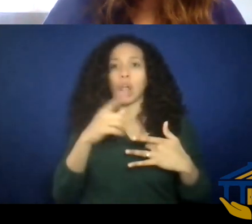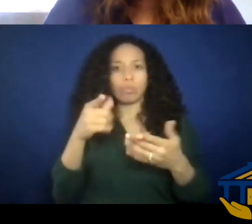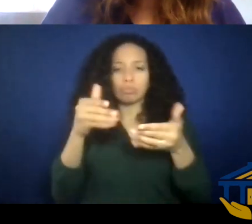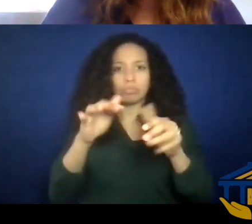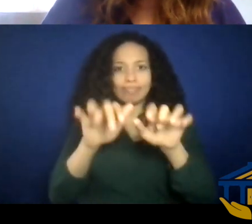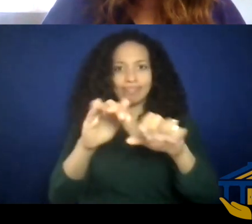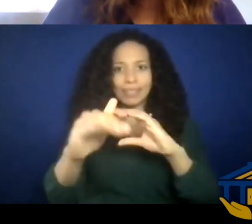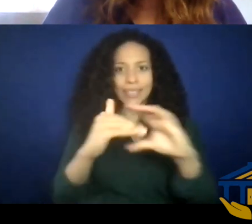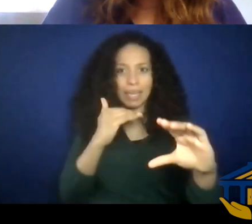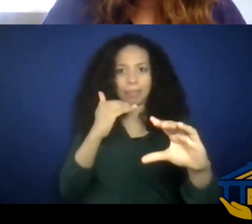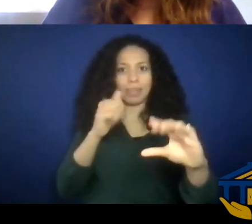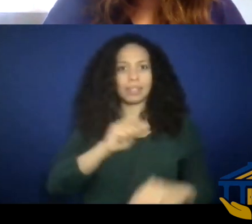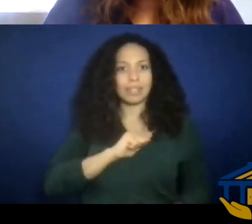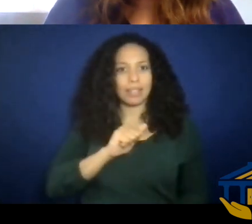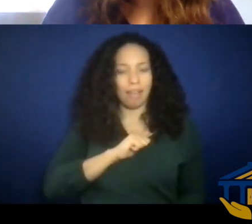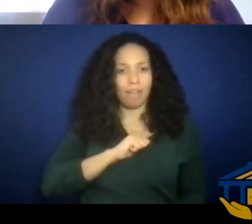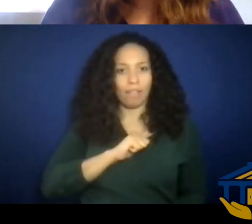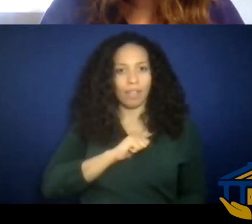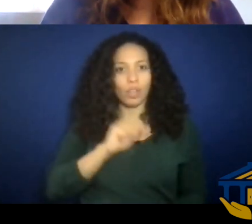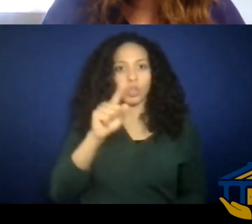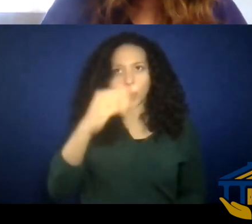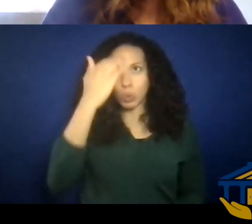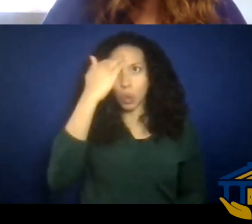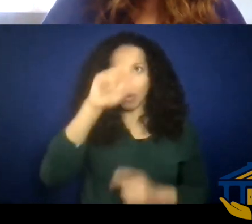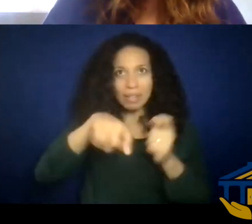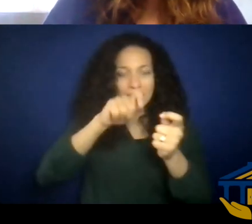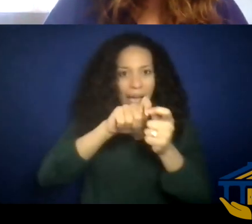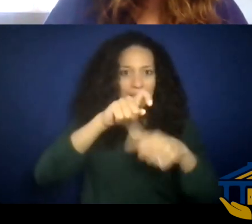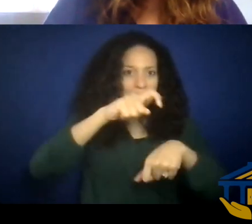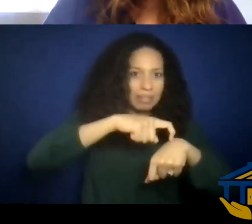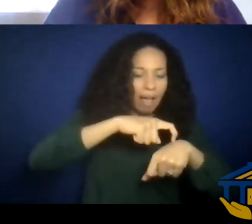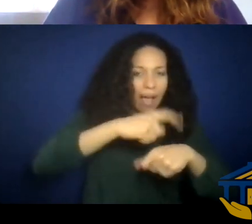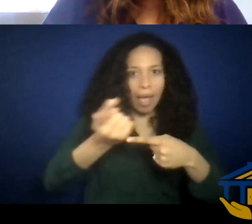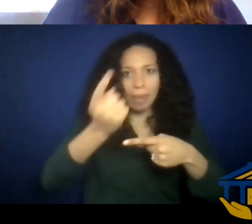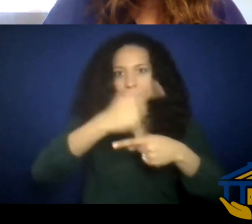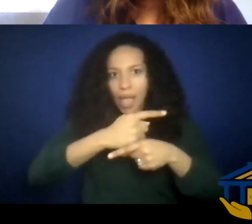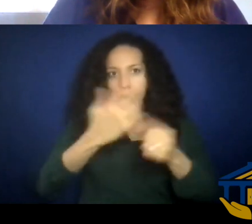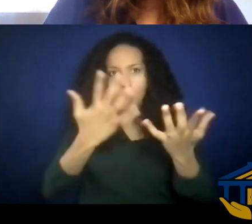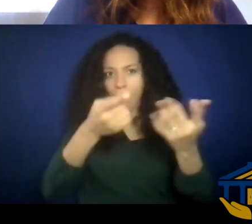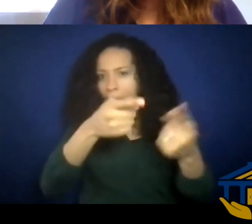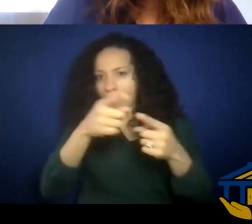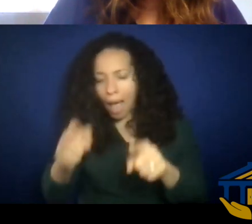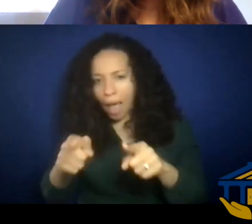the time and day and what was going on. When you go back into that email and what was happening,